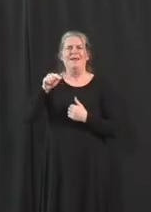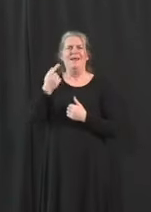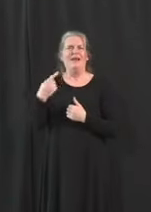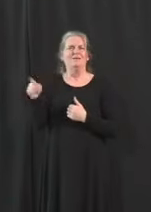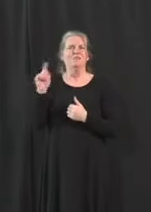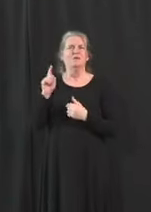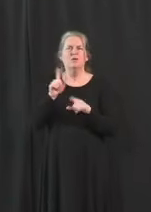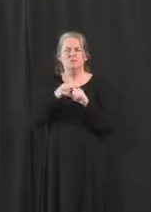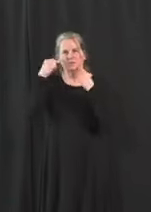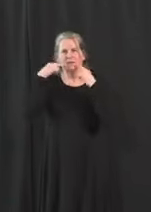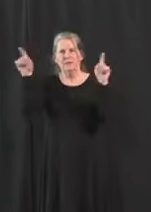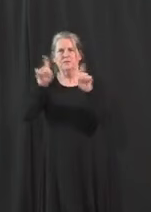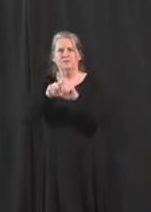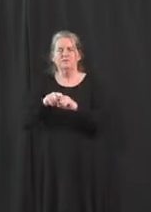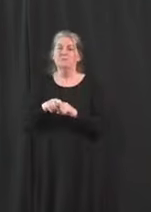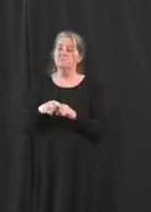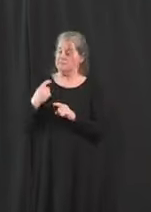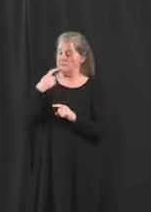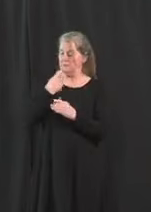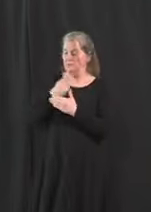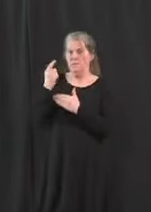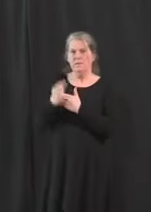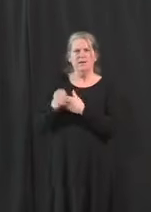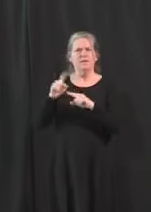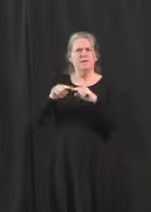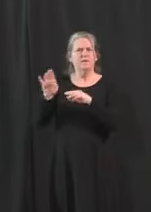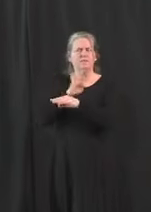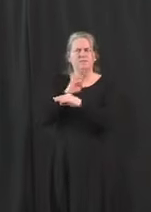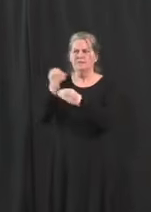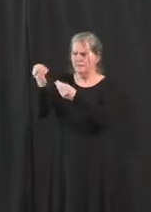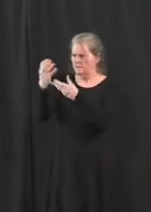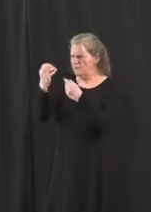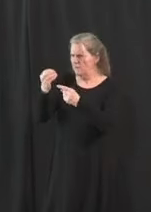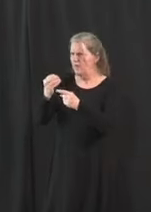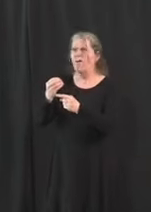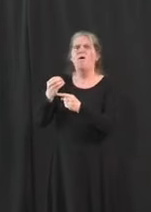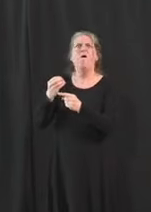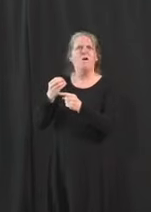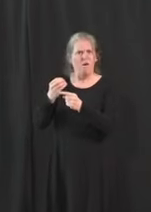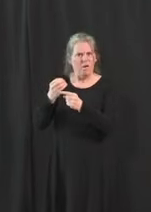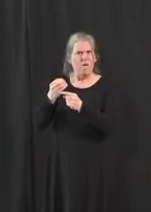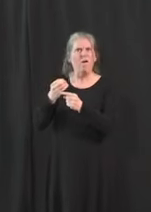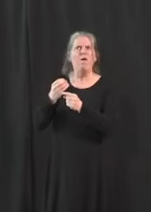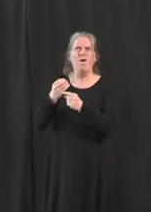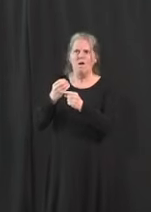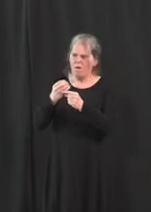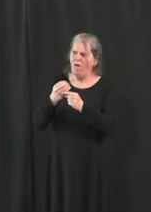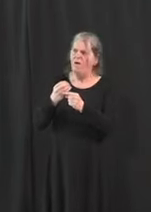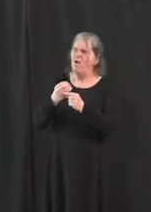WEEK AS WELL. I HEARD FROM MANY BUSINESSES THIS PAST WEEKEND SAID OFFSETTING FIXED COSTS SUCH AS